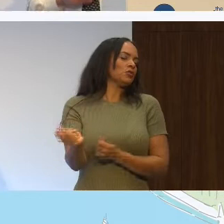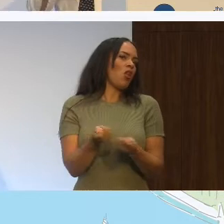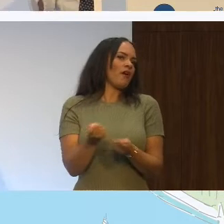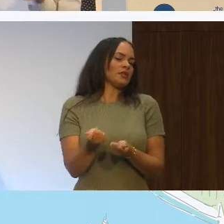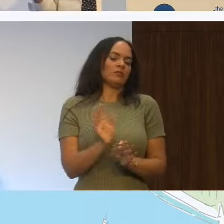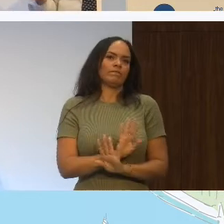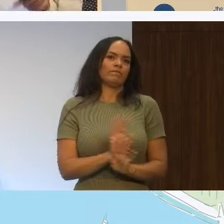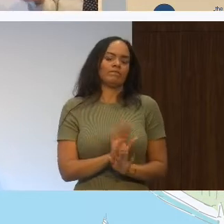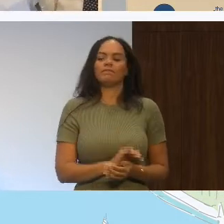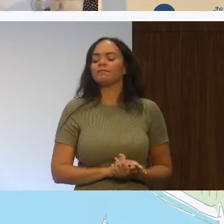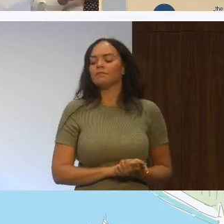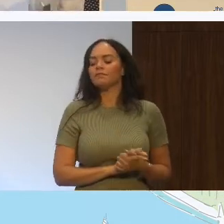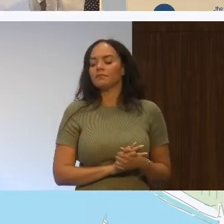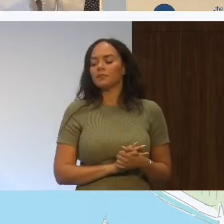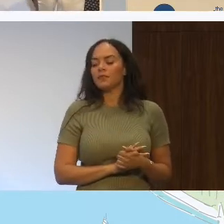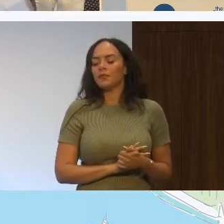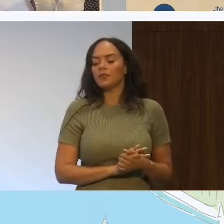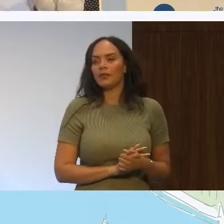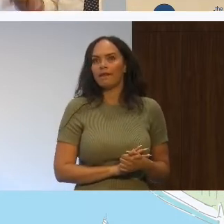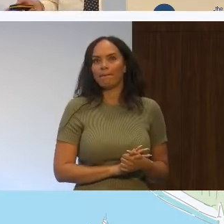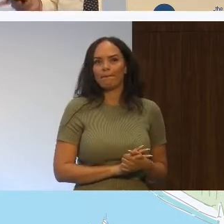But generally speaking patients with migraine